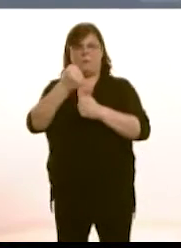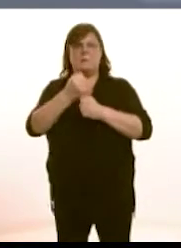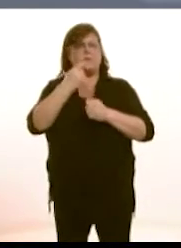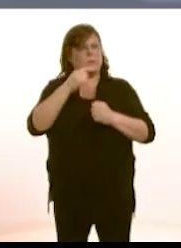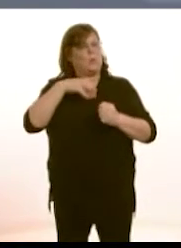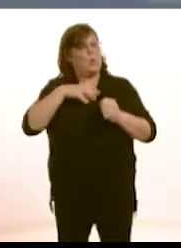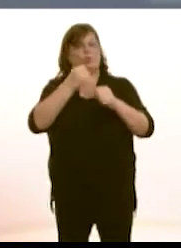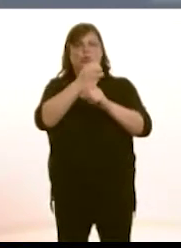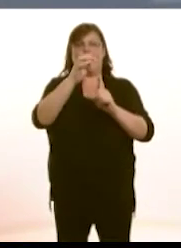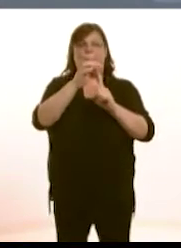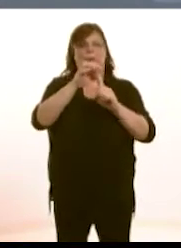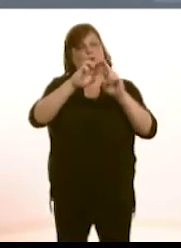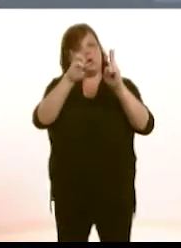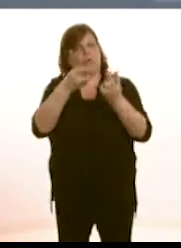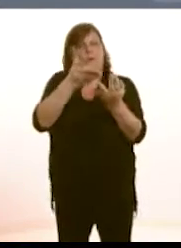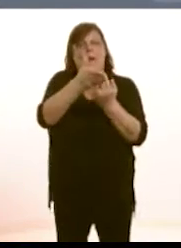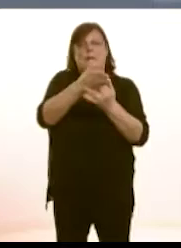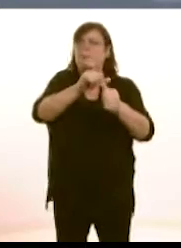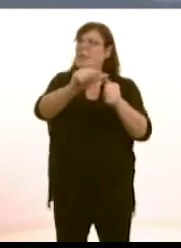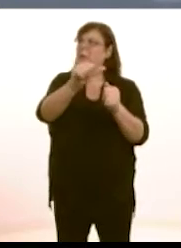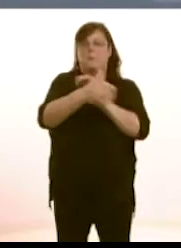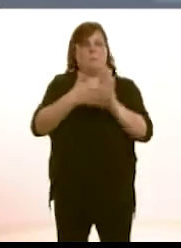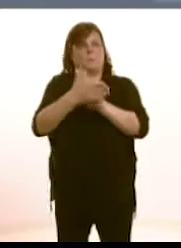to GP surgeries, making it easier to get an appointment.